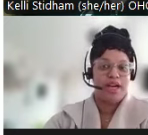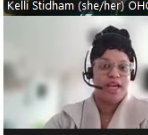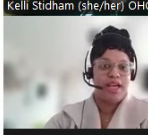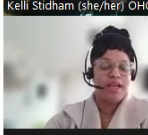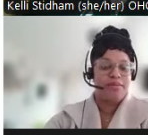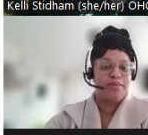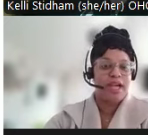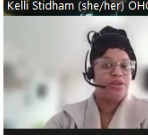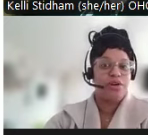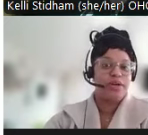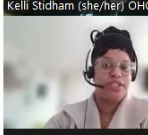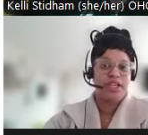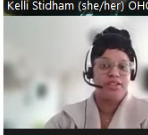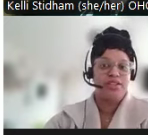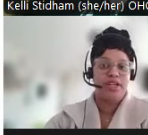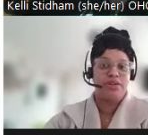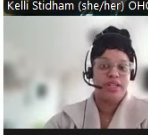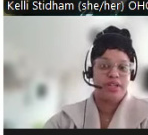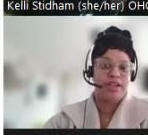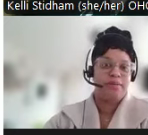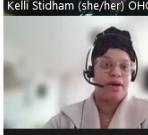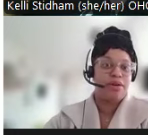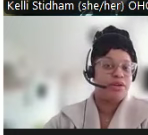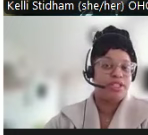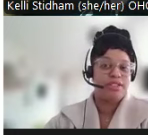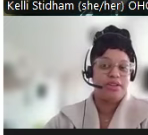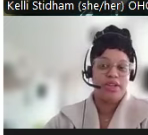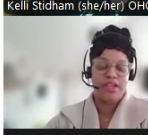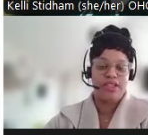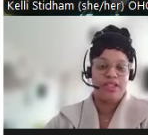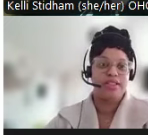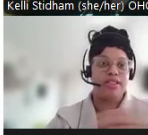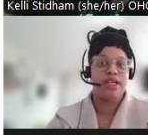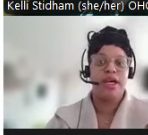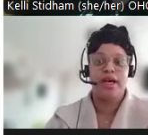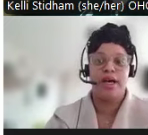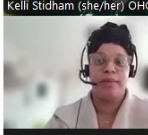I, um, handle all questions or inquiries